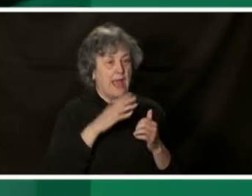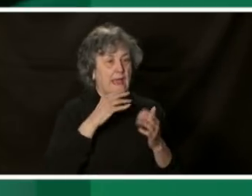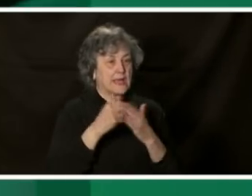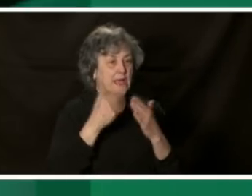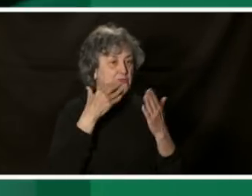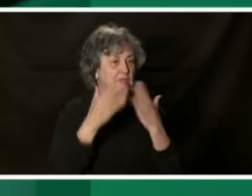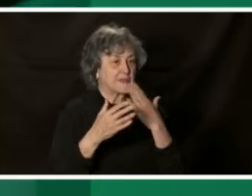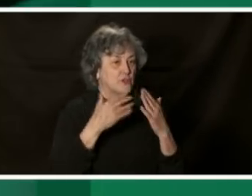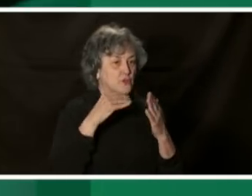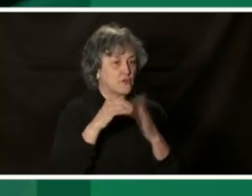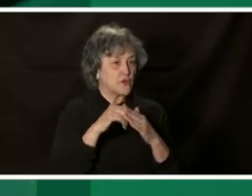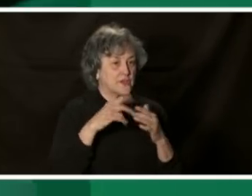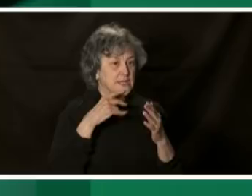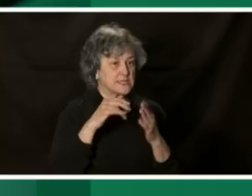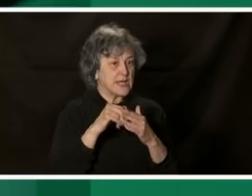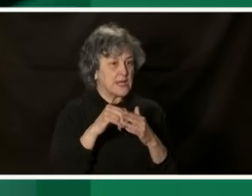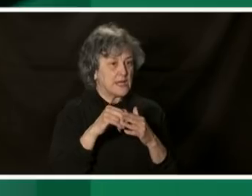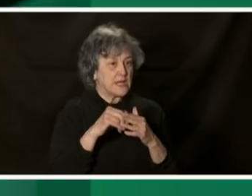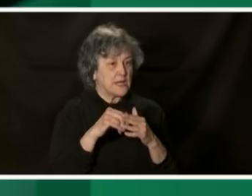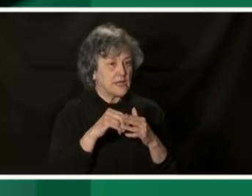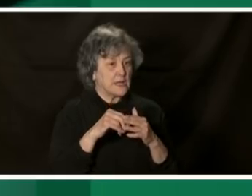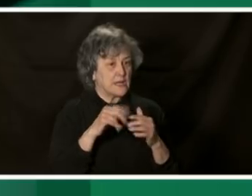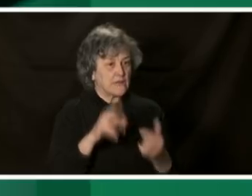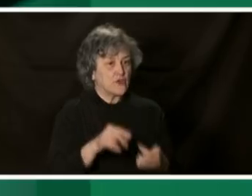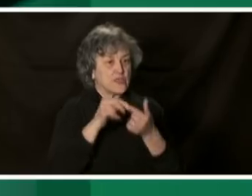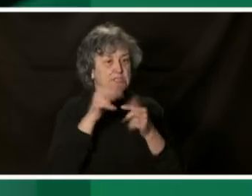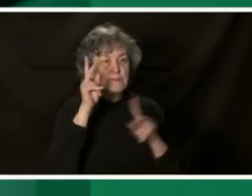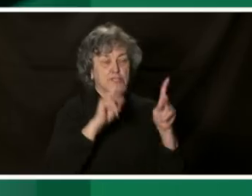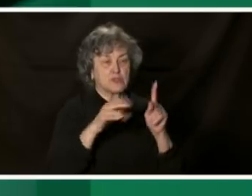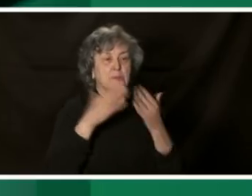AND I JUST WANT TO SAY THANK YOU TO SPECIAL PEOPLE THAT HAVE HELPED ME THROUGH THIS TIME,